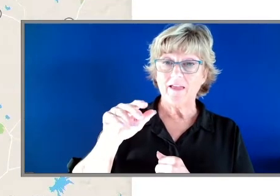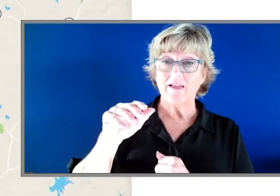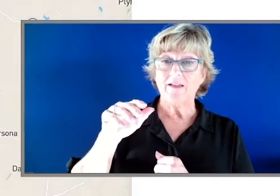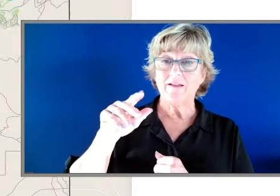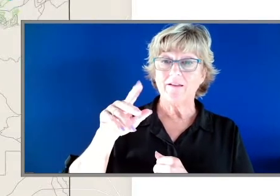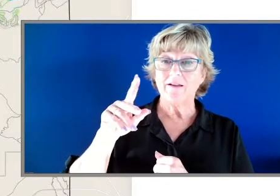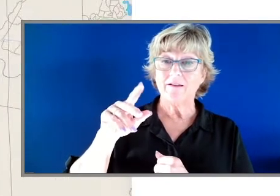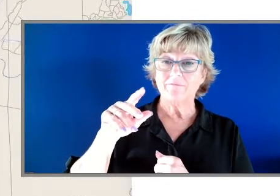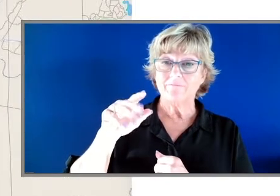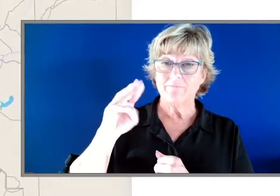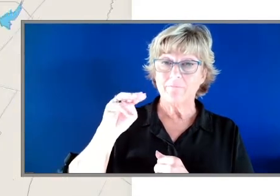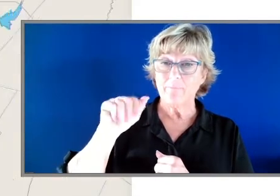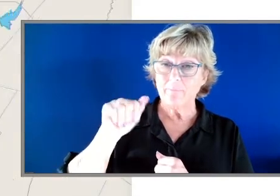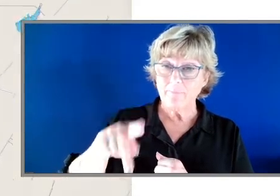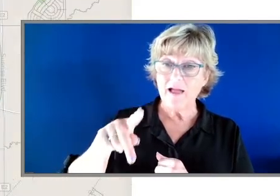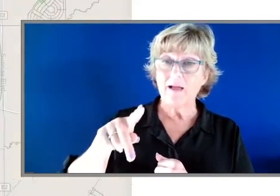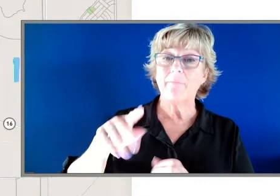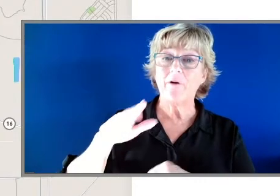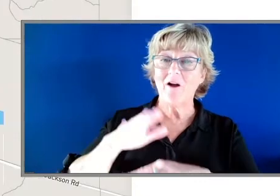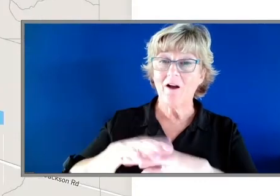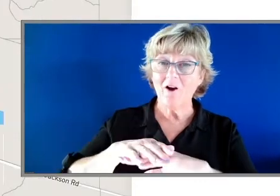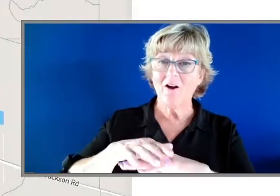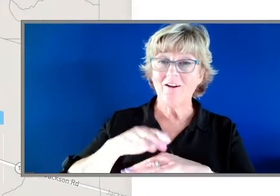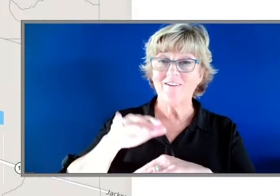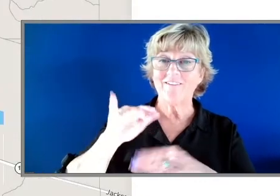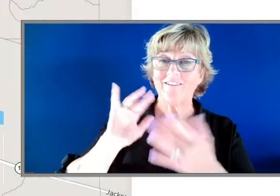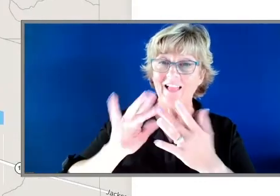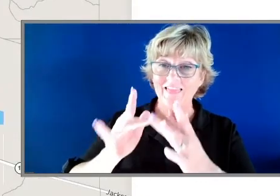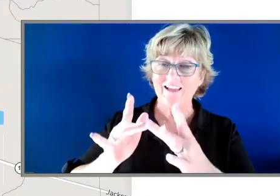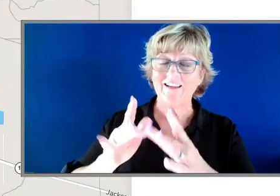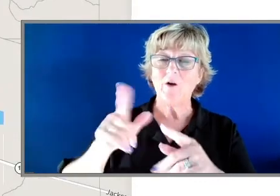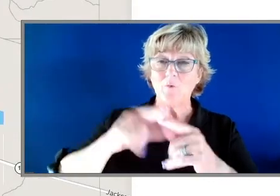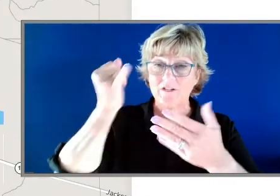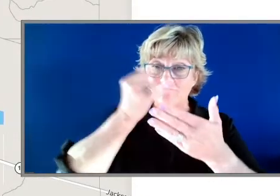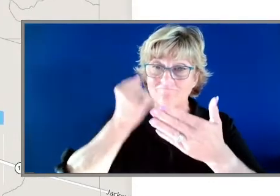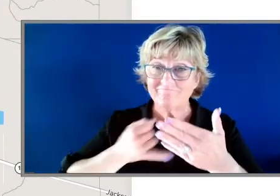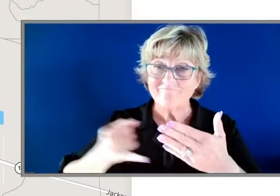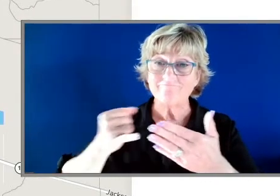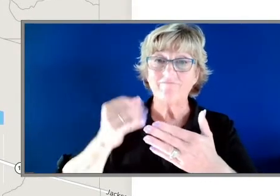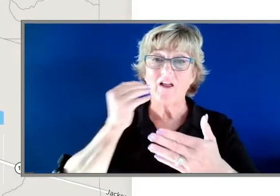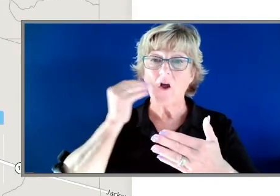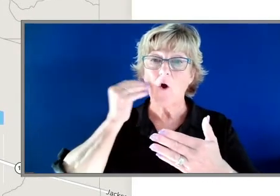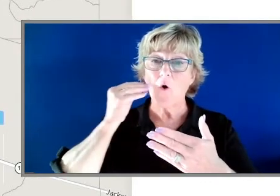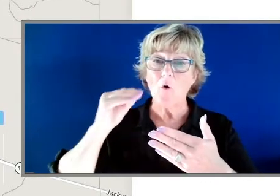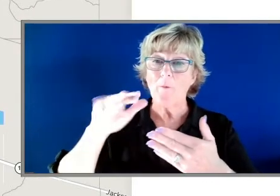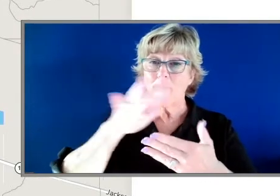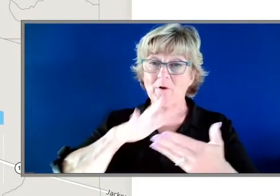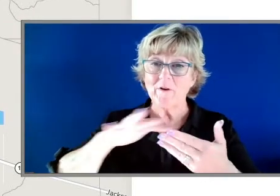Studio: Powerful online mapping tools provide greater detail and more layers and features when drawing your districts